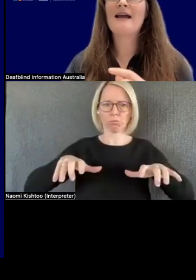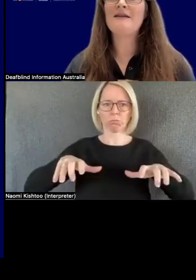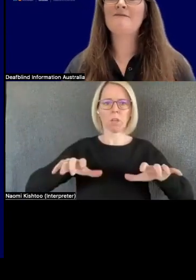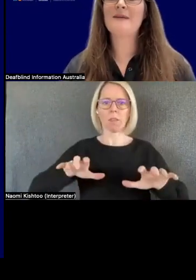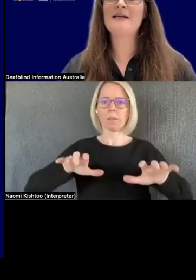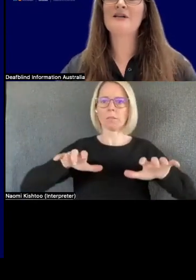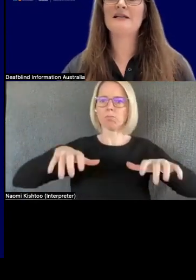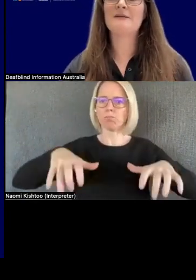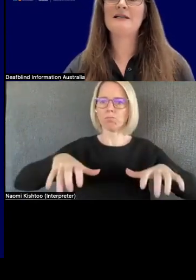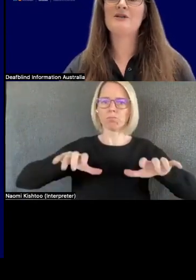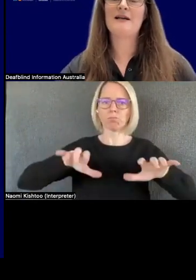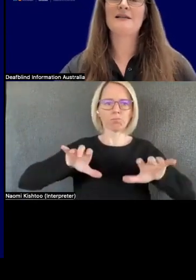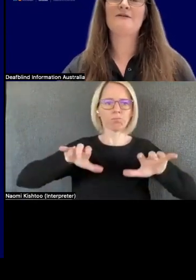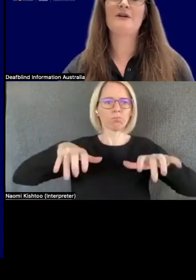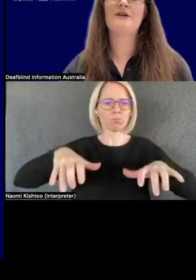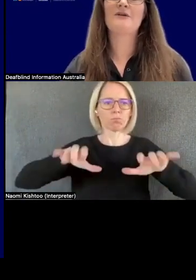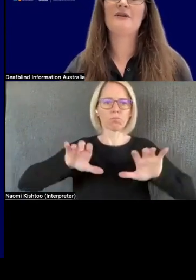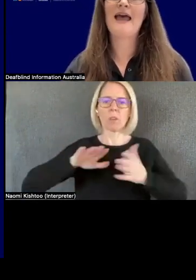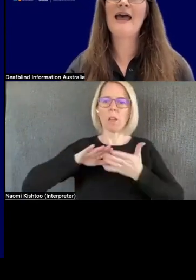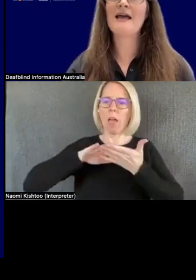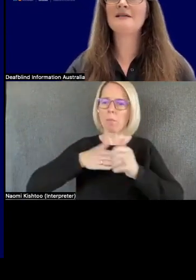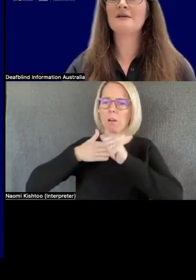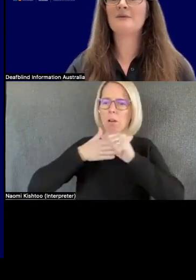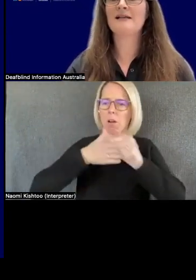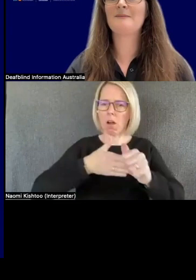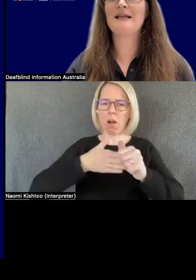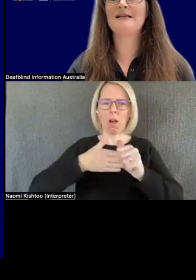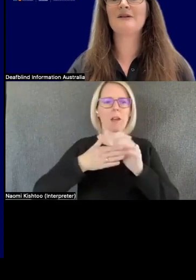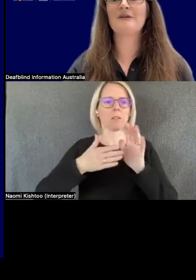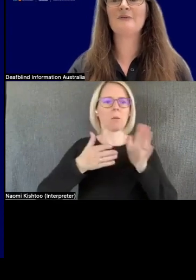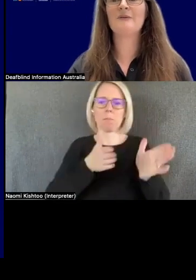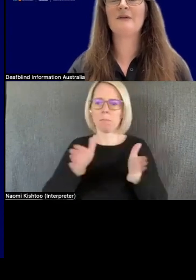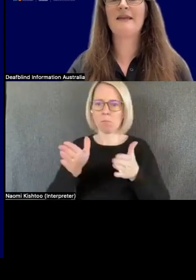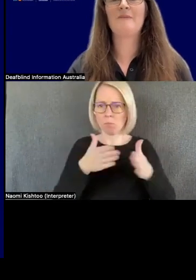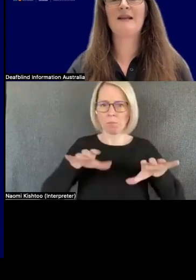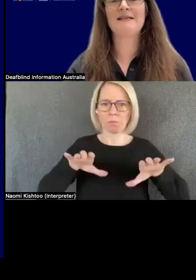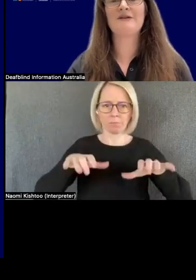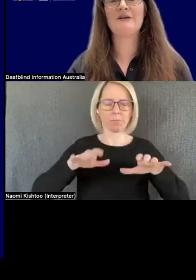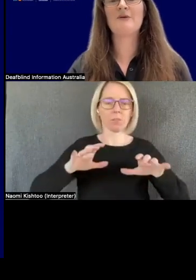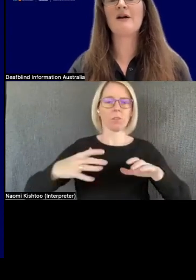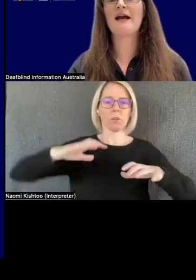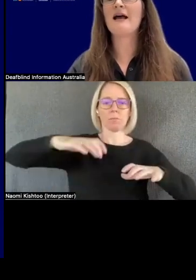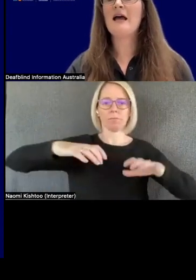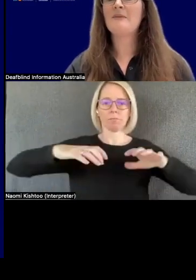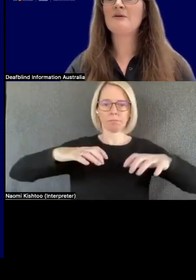that information is being transferred through the hands, the way they’re placed on the rocker, but